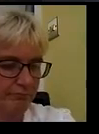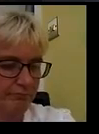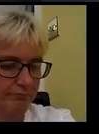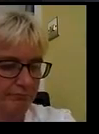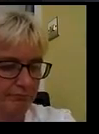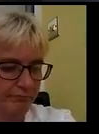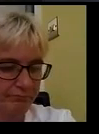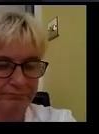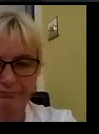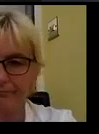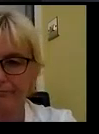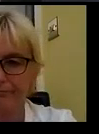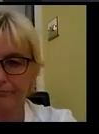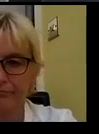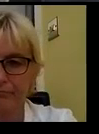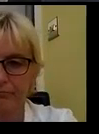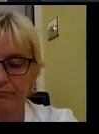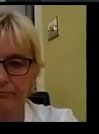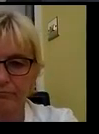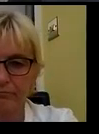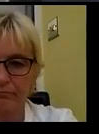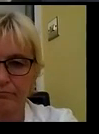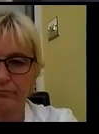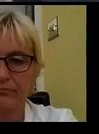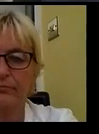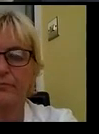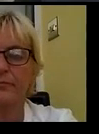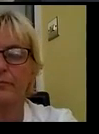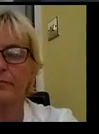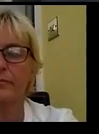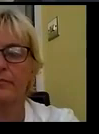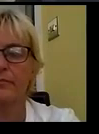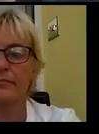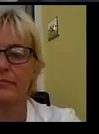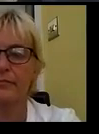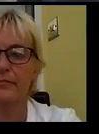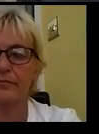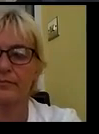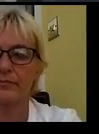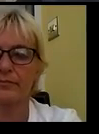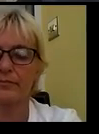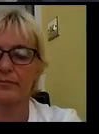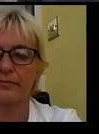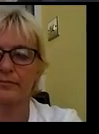pension and asking us to accept a derisory increase starting a 1.5%